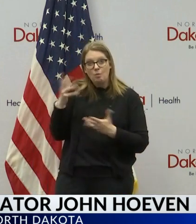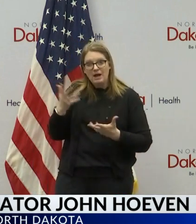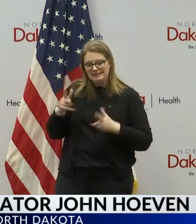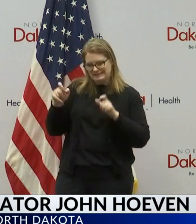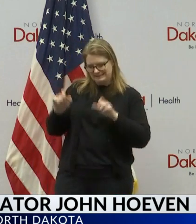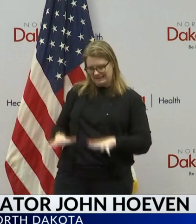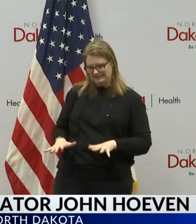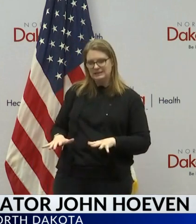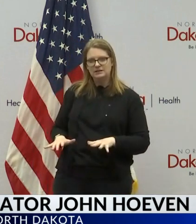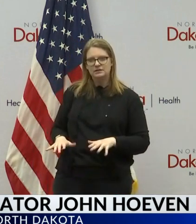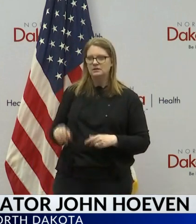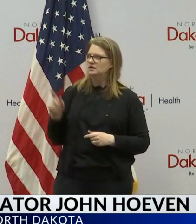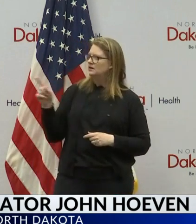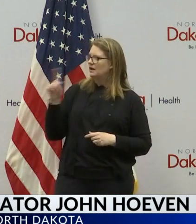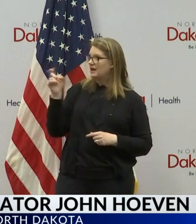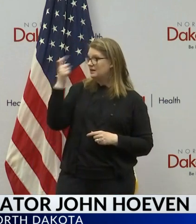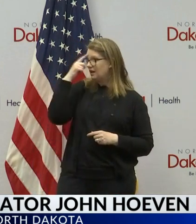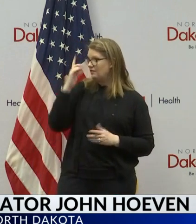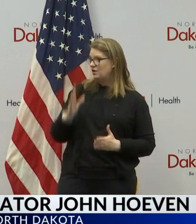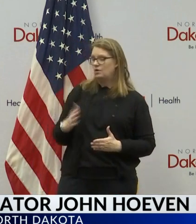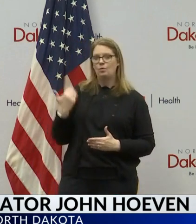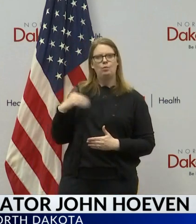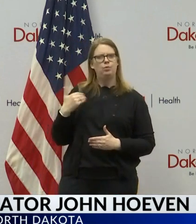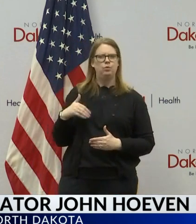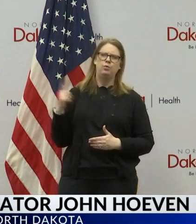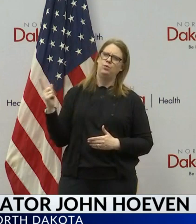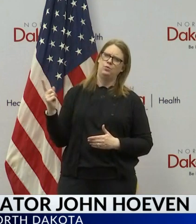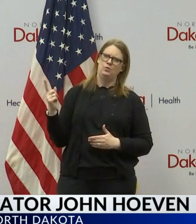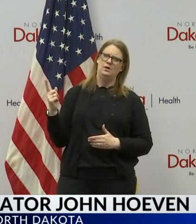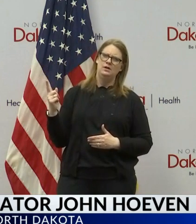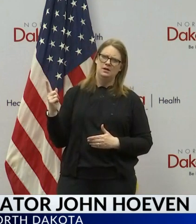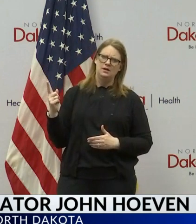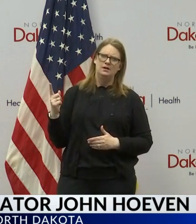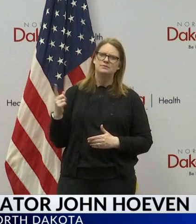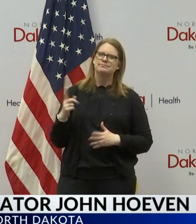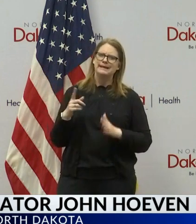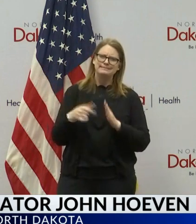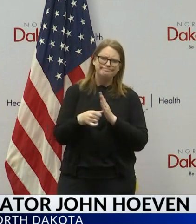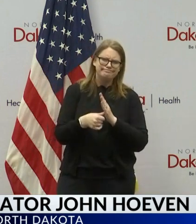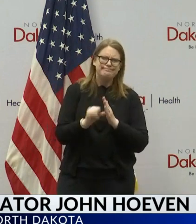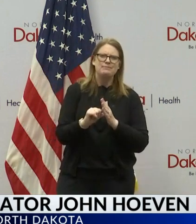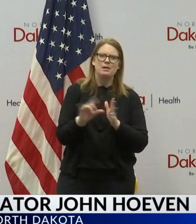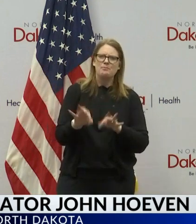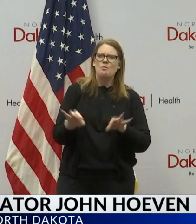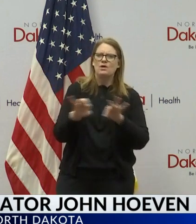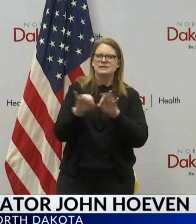RURAL HOSPITALS AND 25 BILLION FOR TESTING. OF COURSE, GOVERNOR, YOU HAVE DONE A BEAUTIFUL JOB OF